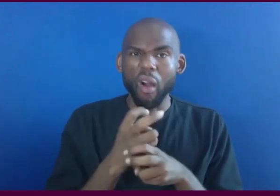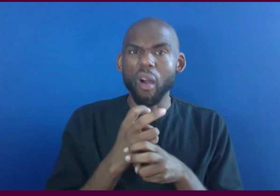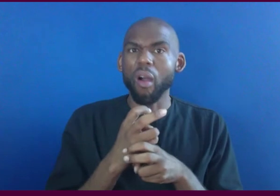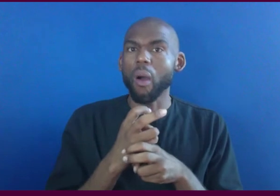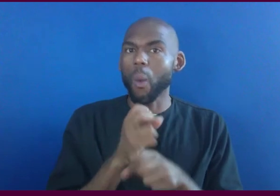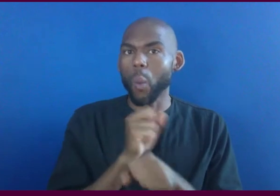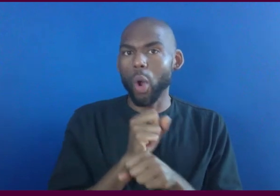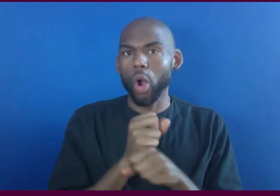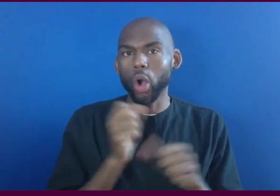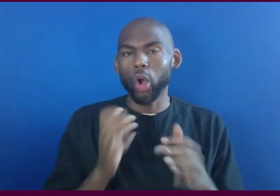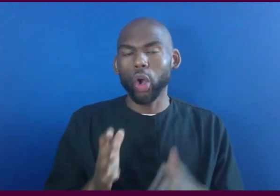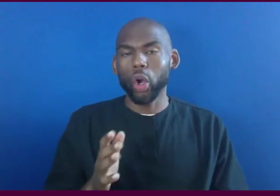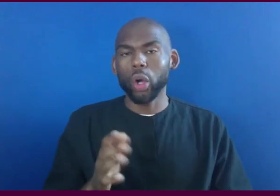workers.